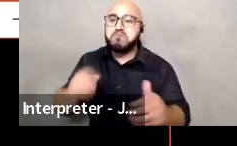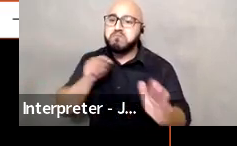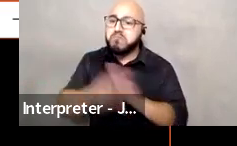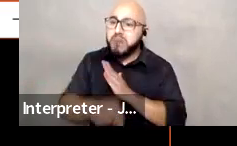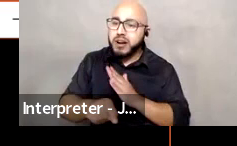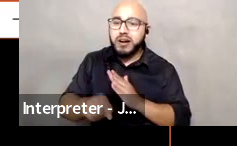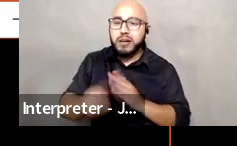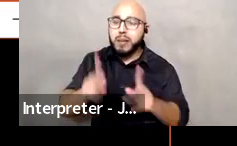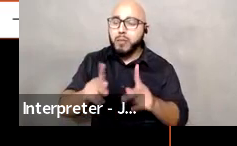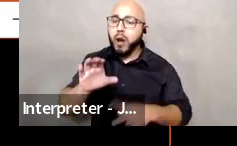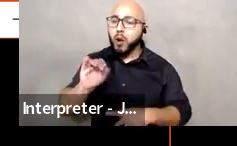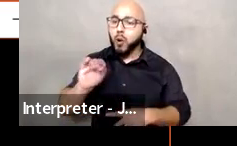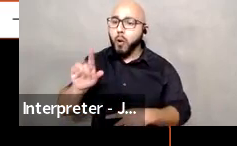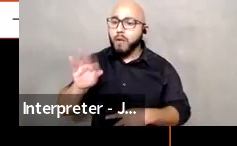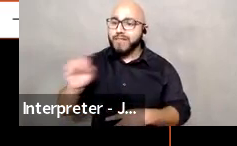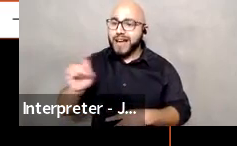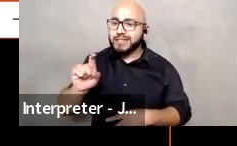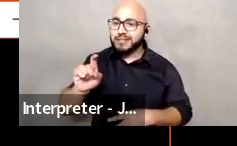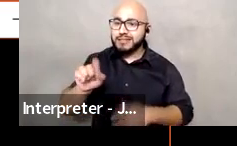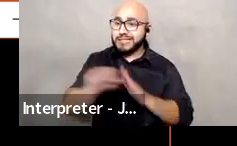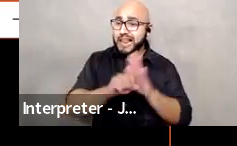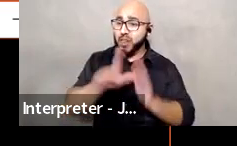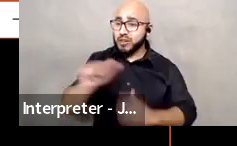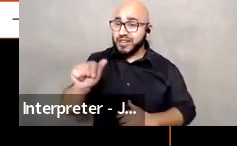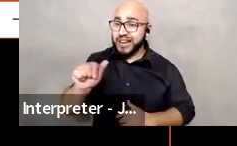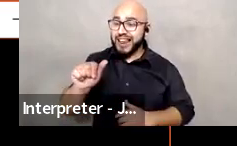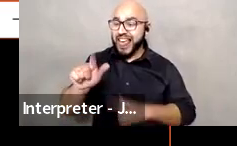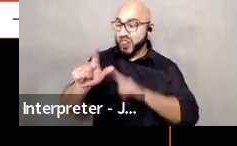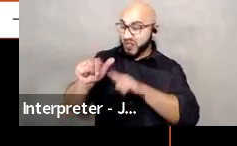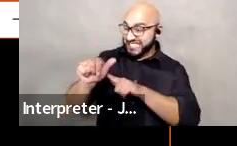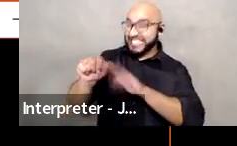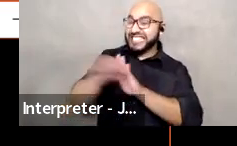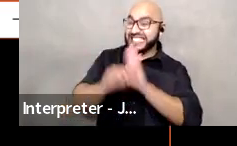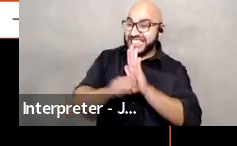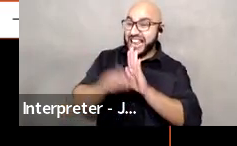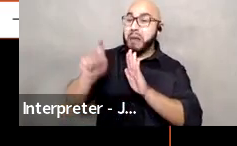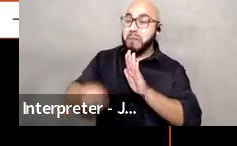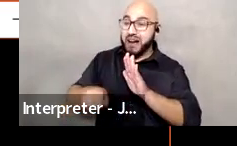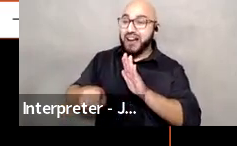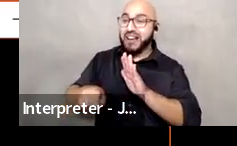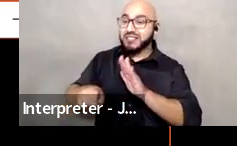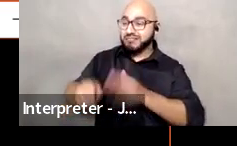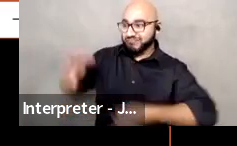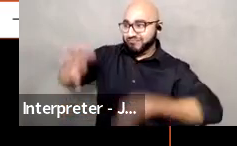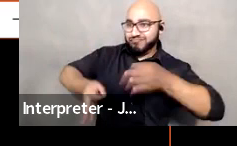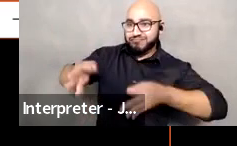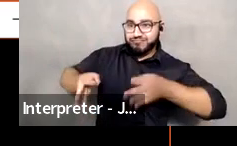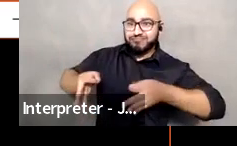then they have to be. Tried by the. State. Of Louisiana. Now, the absurdity.